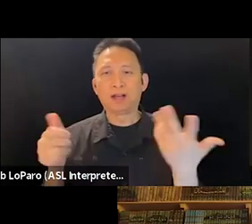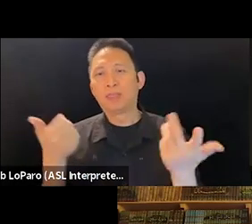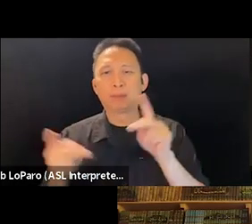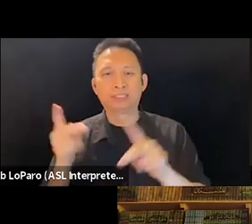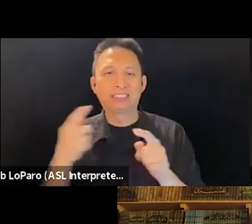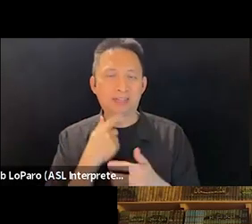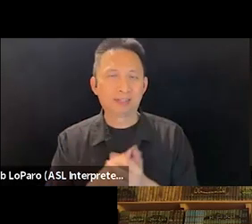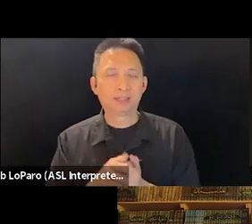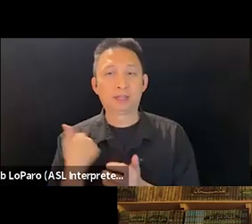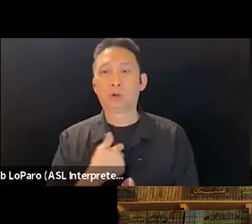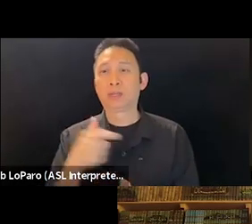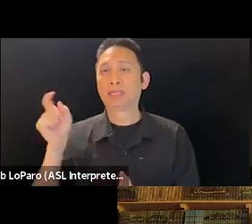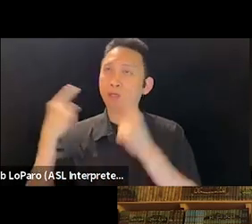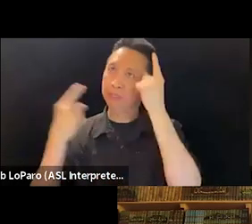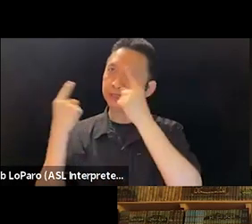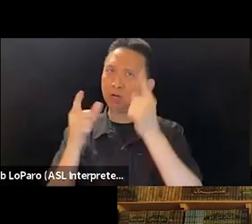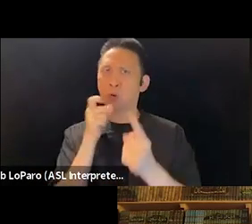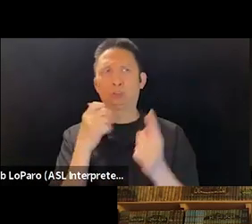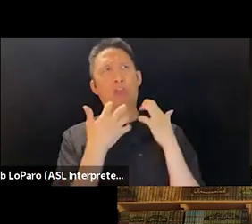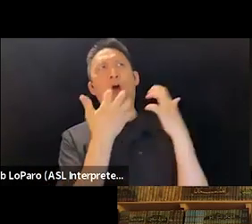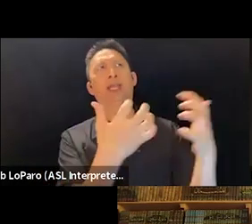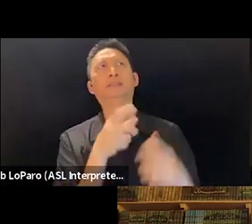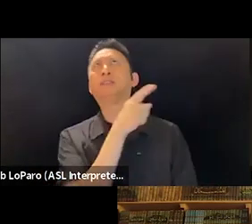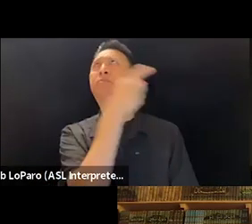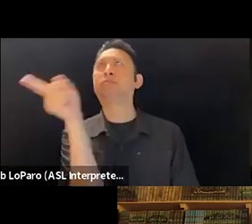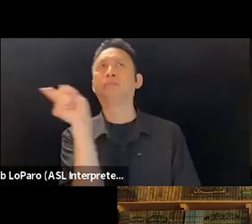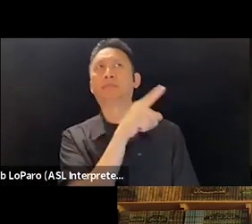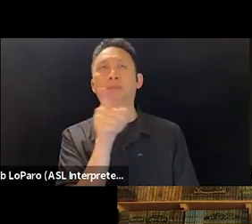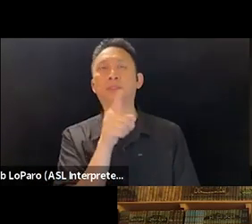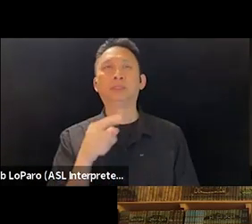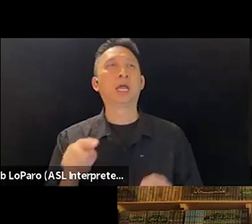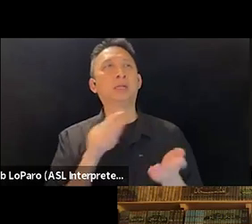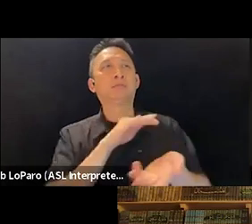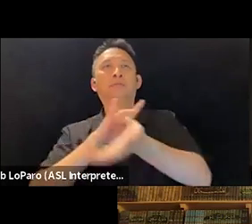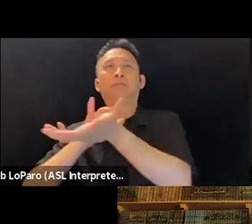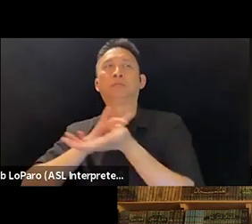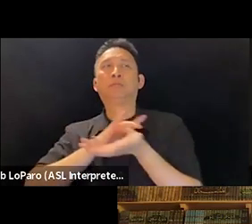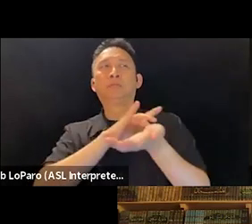That's right, we have to always monitor and see exactly what our audiences are following,